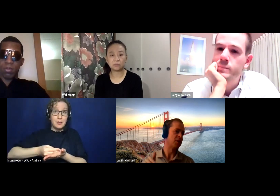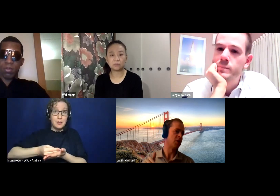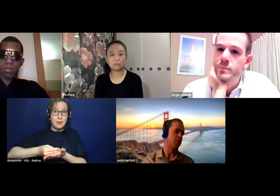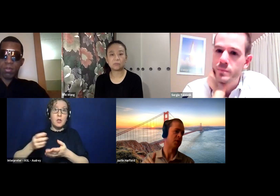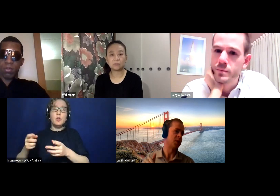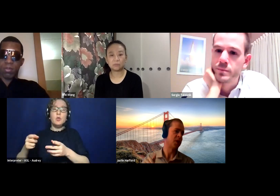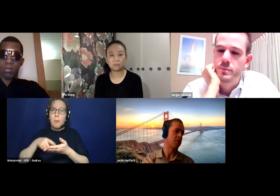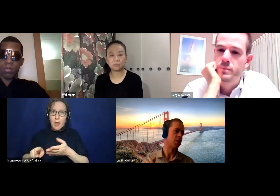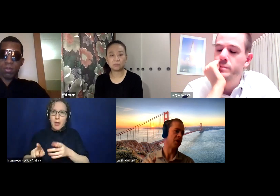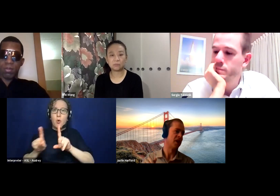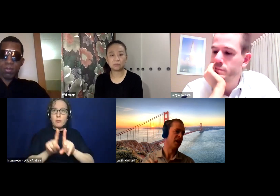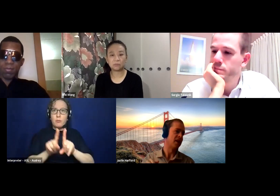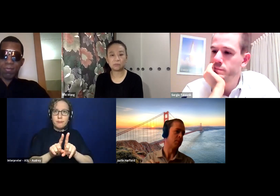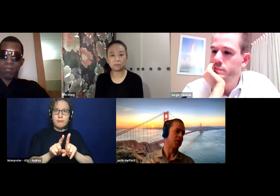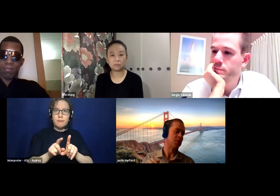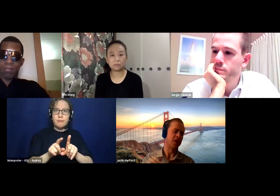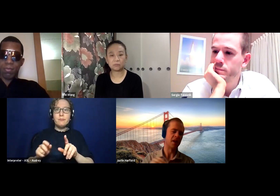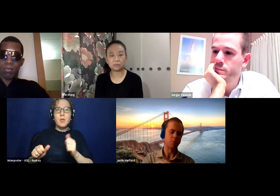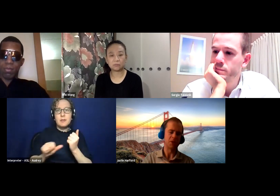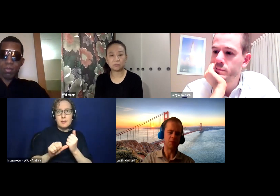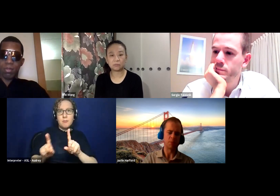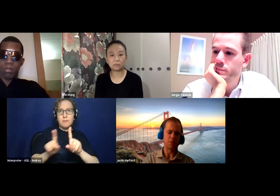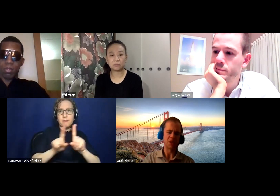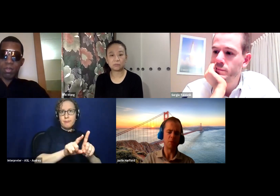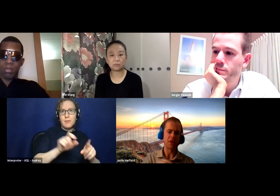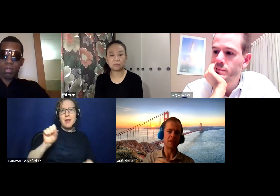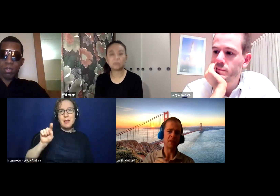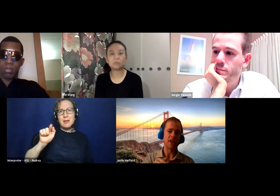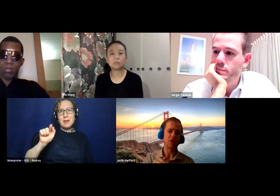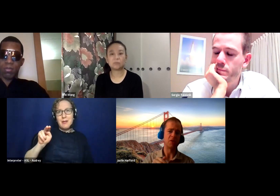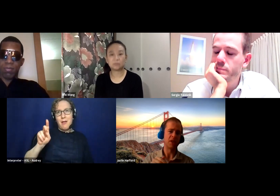while she was at Stanford. This was something that must have been related to the National